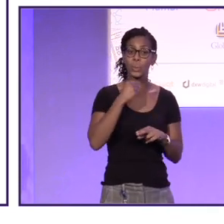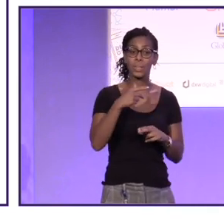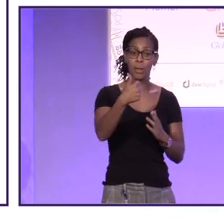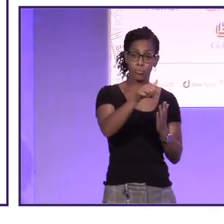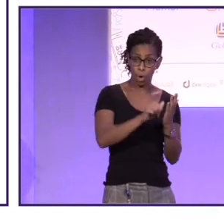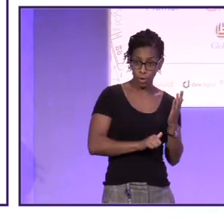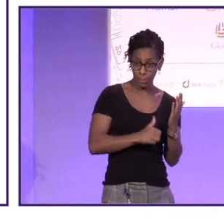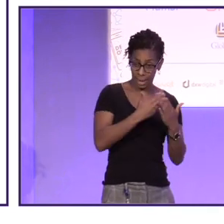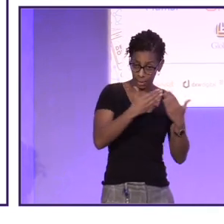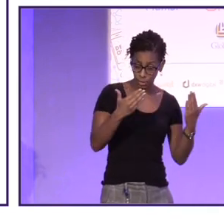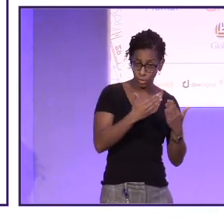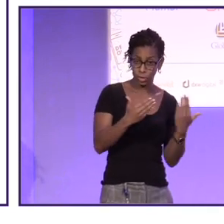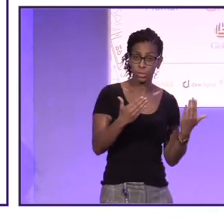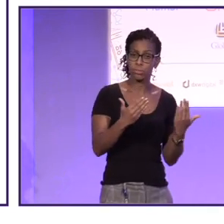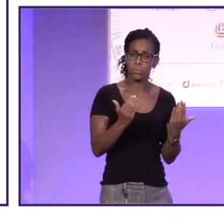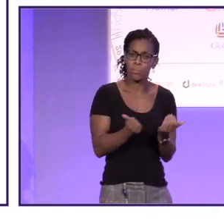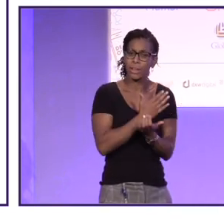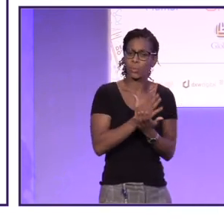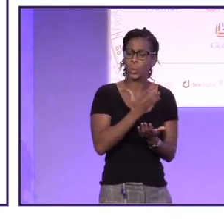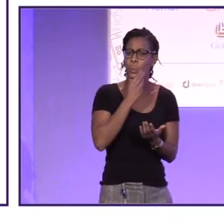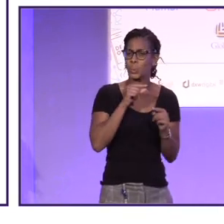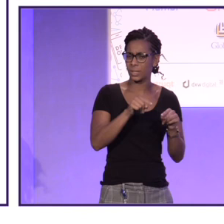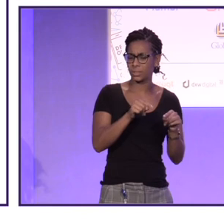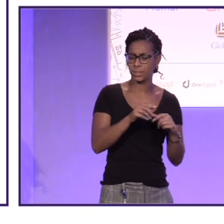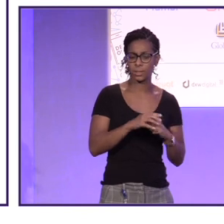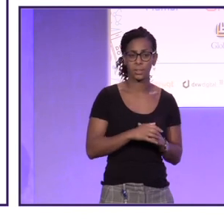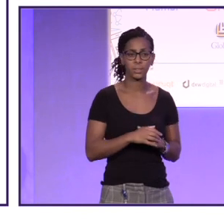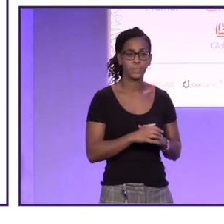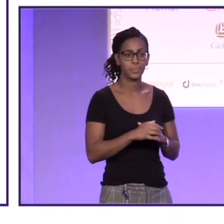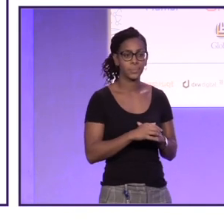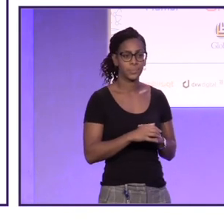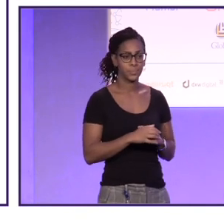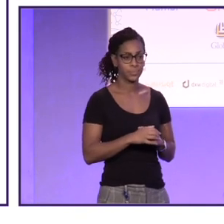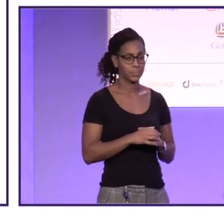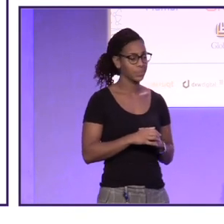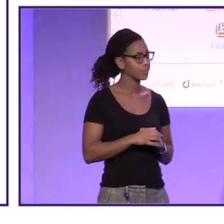The first interesting one that we're going to look at is Gitlab.